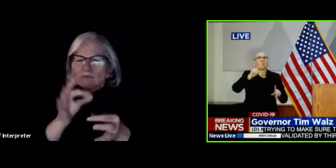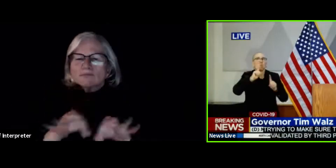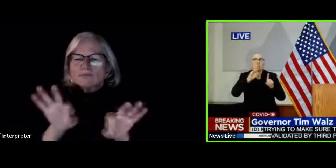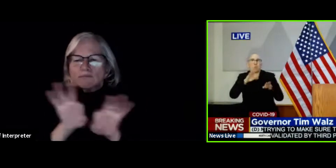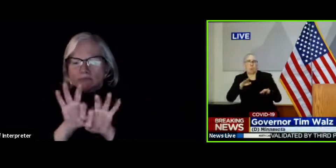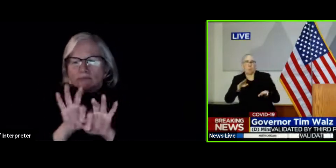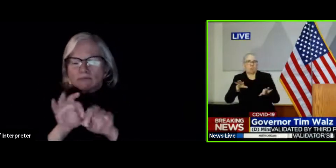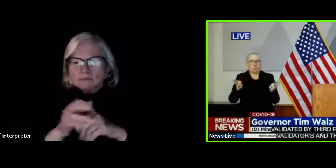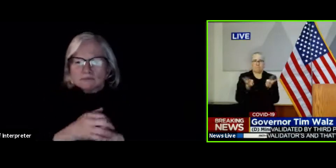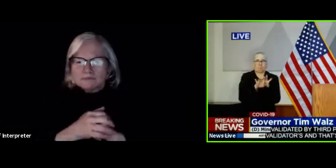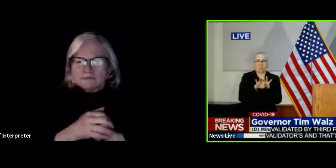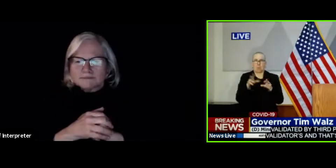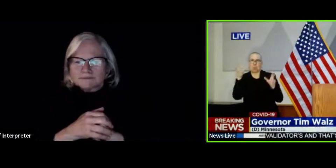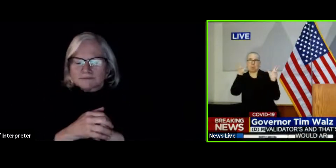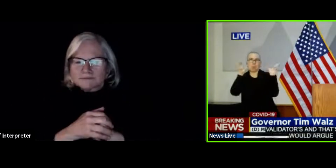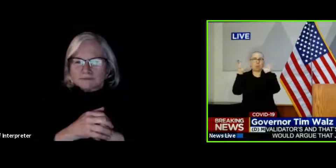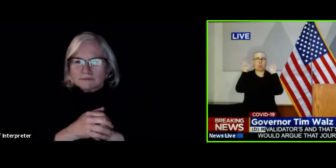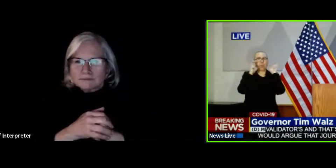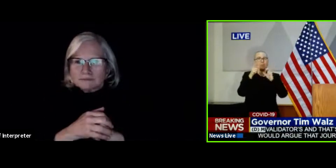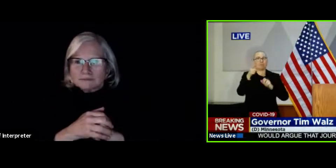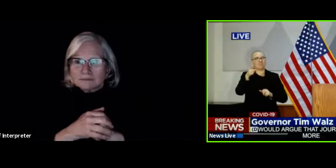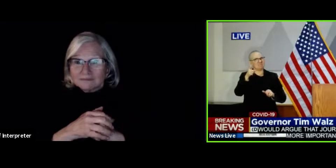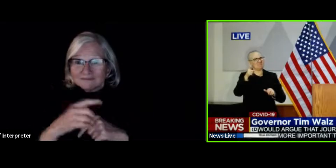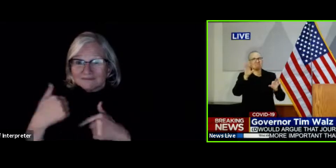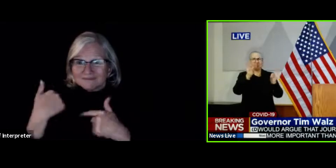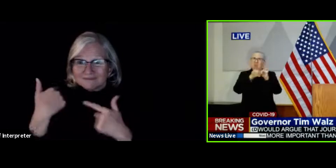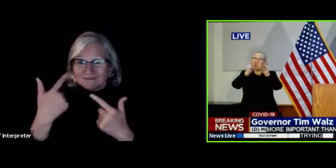MEDIA'S PART IN REPORTING THIS WAS IN IT, TOO.